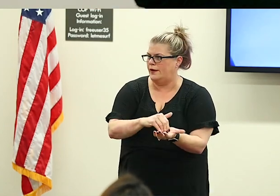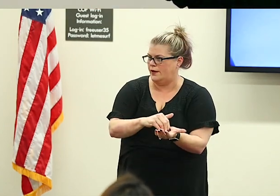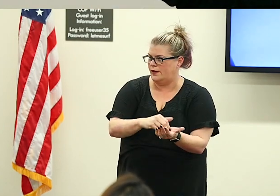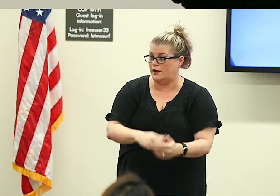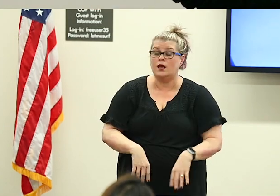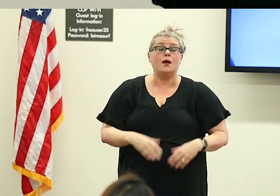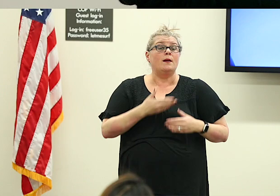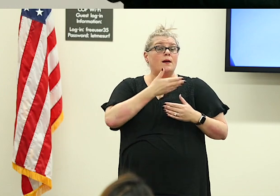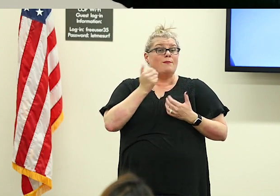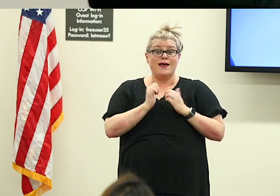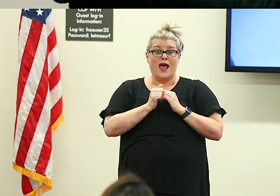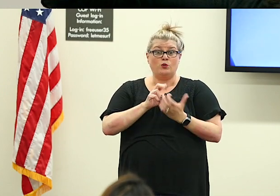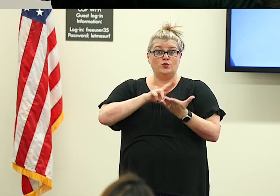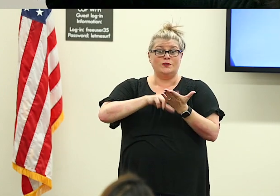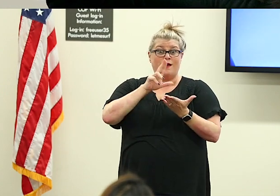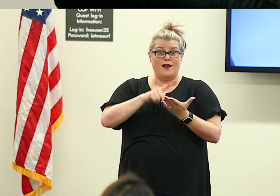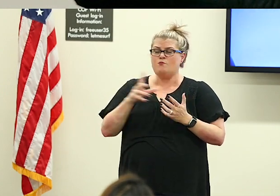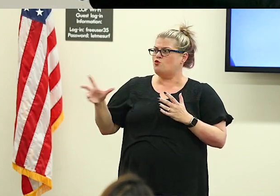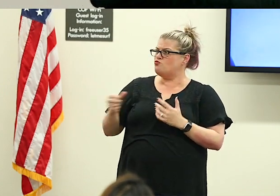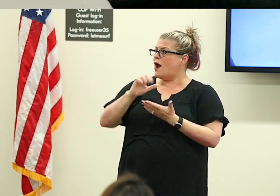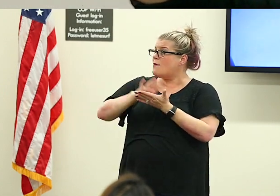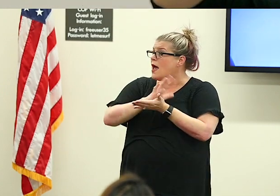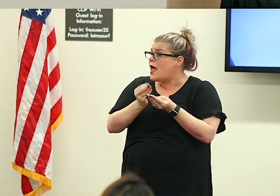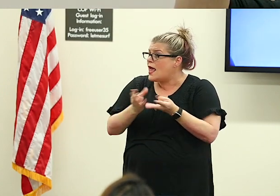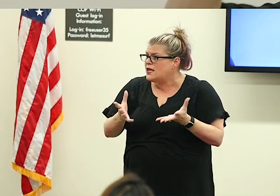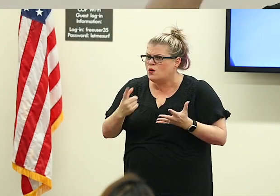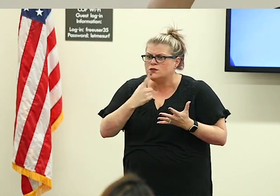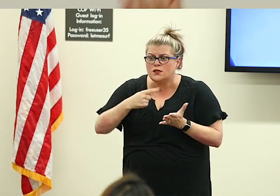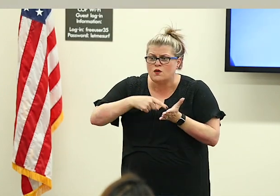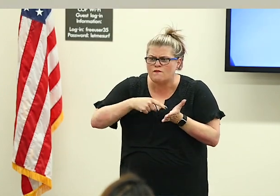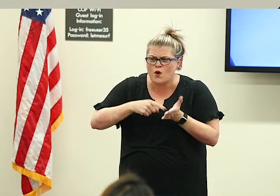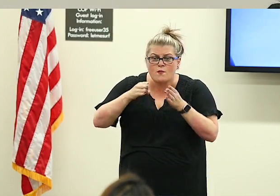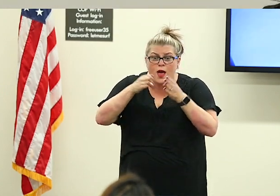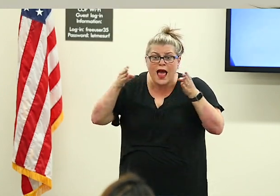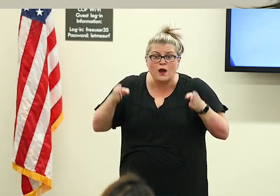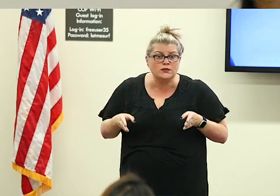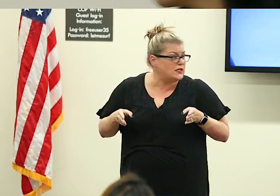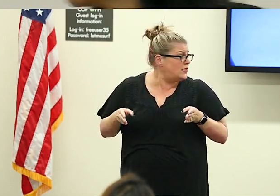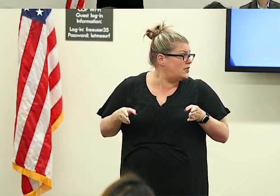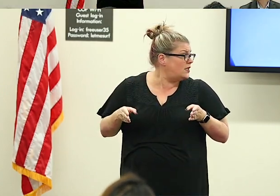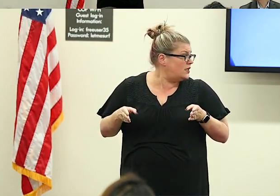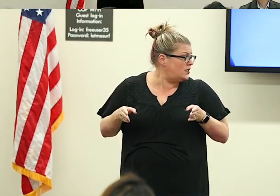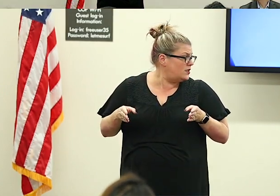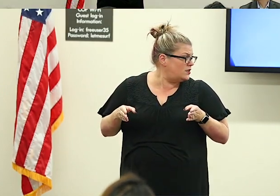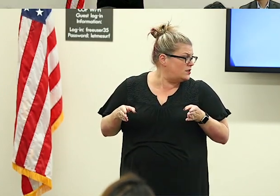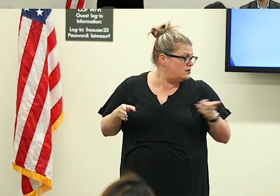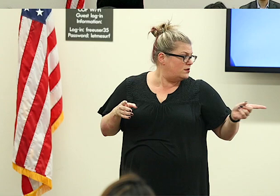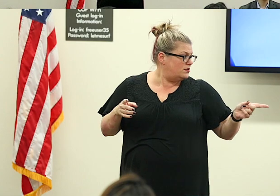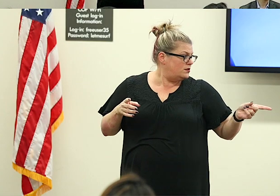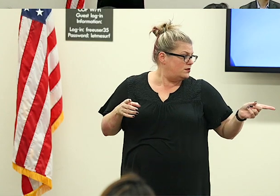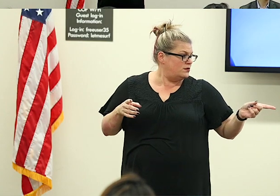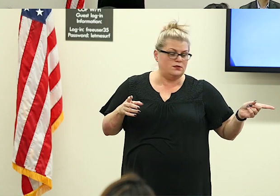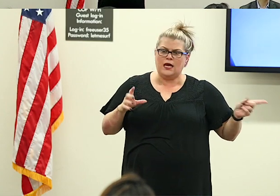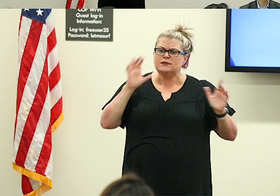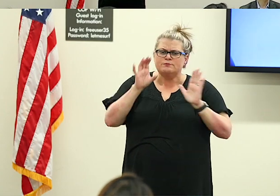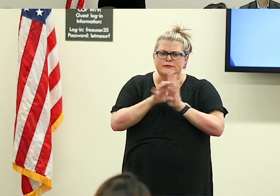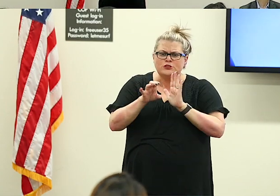grab one of our handouts that says affordable housing, it looks like this,